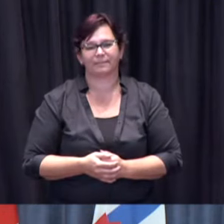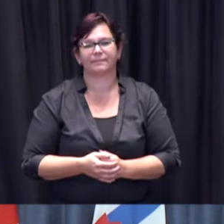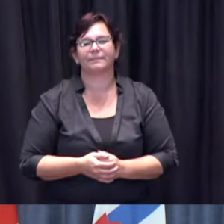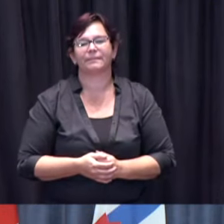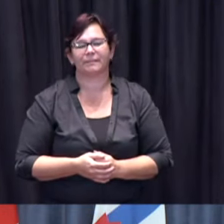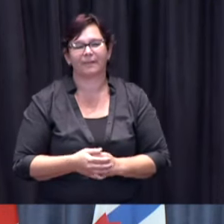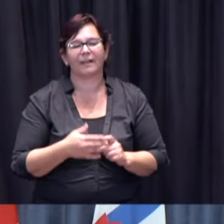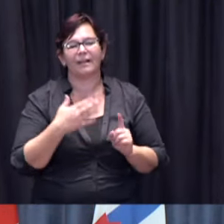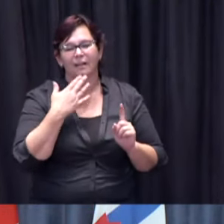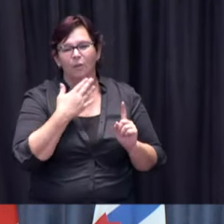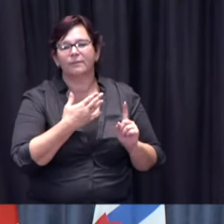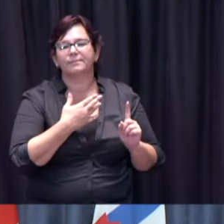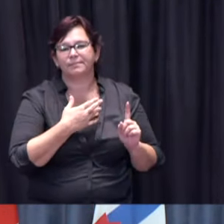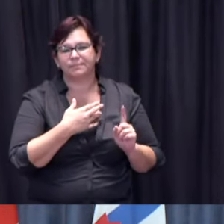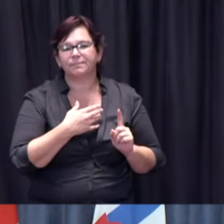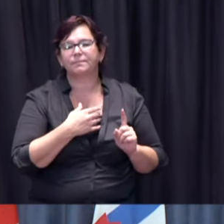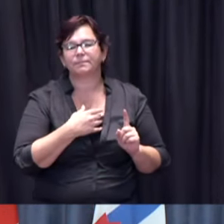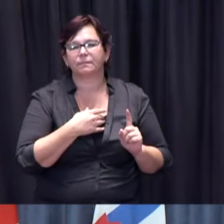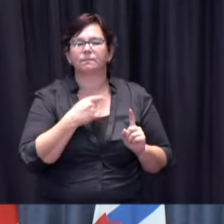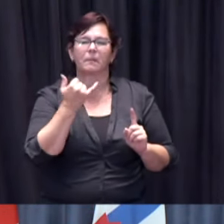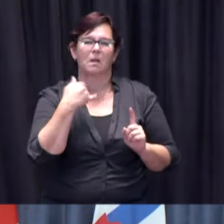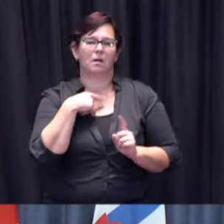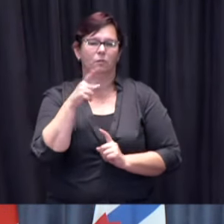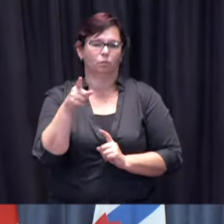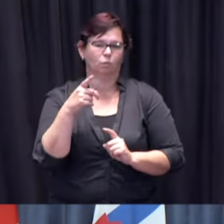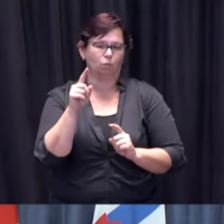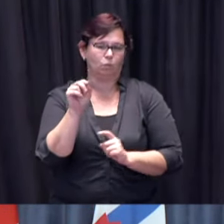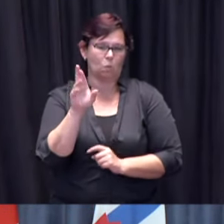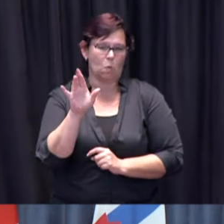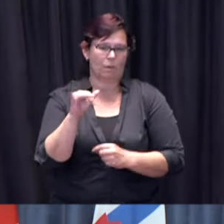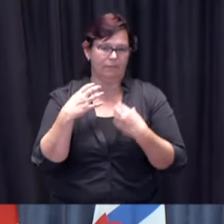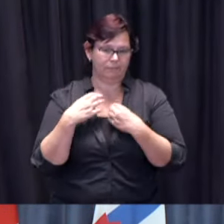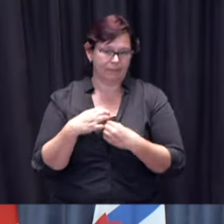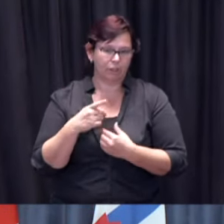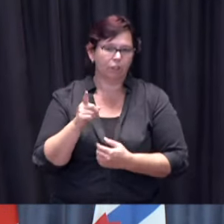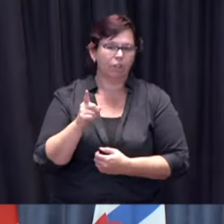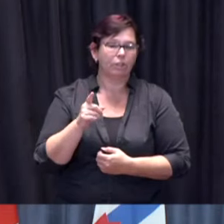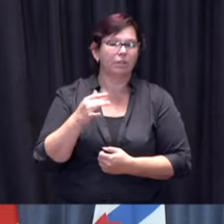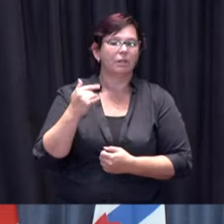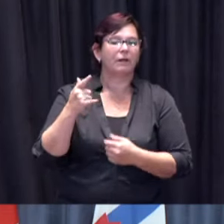Mayor Tory in regard to the NHL moving into phase four and the leafs playing again.